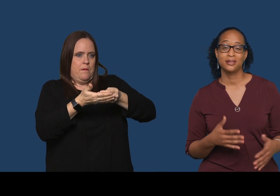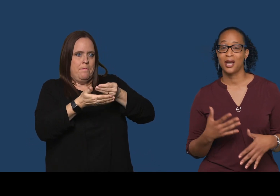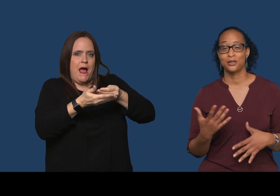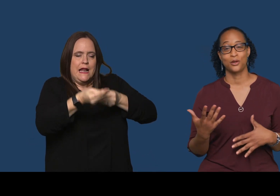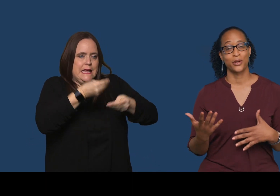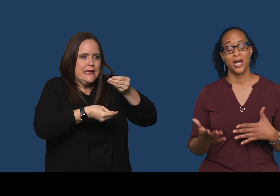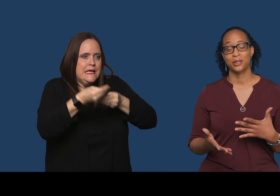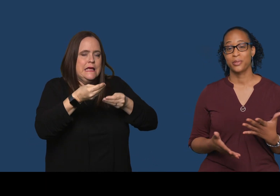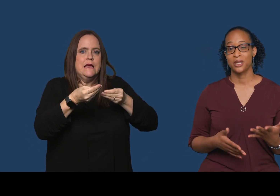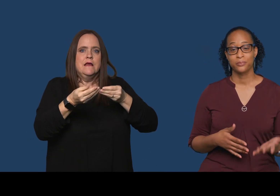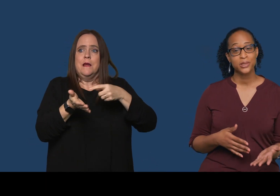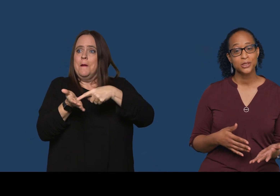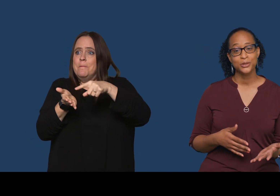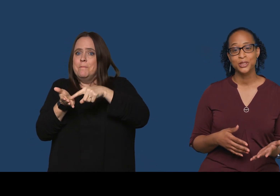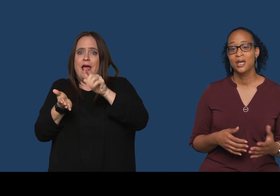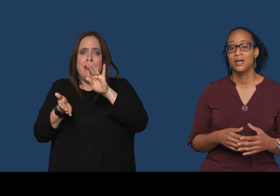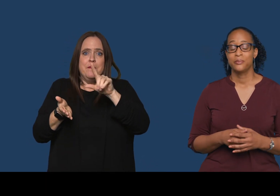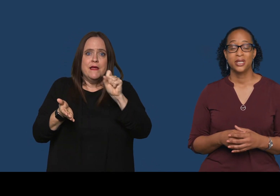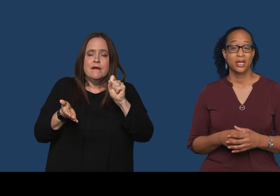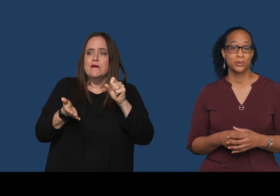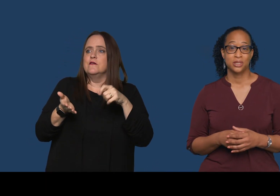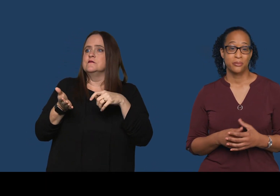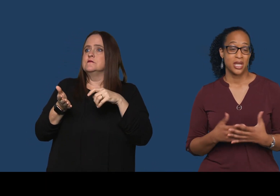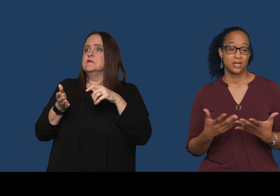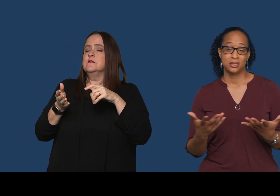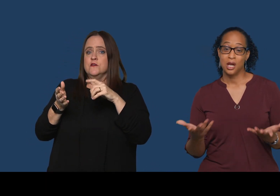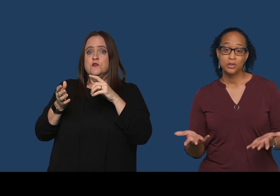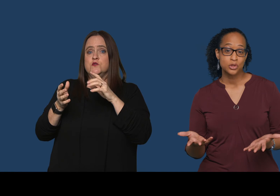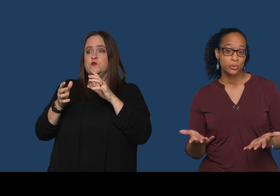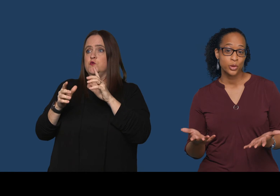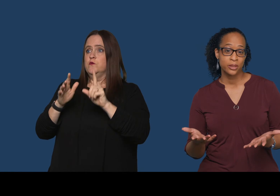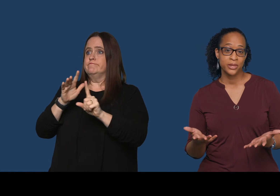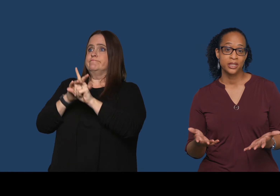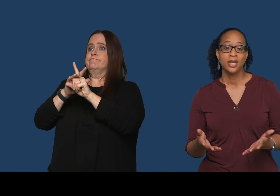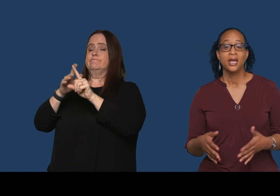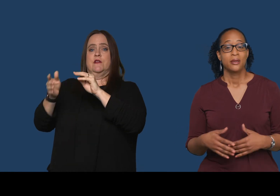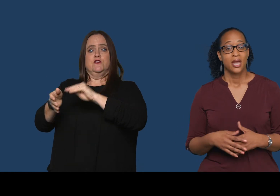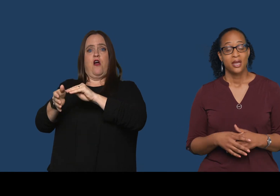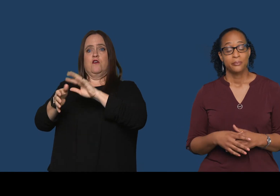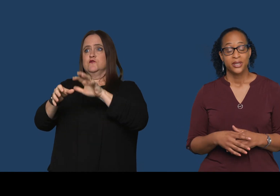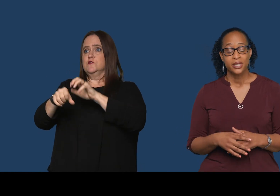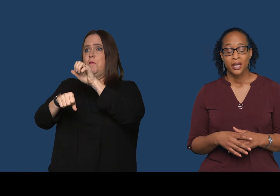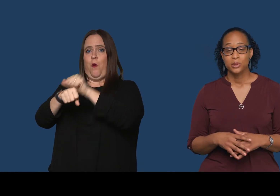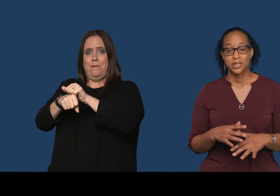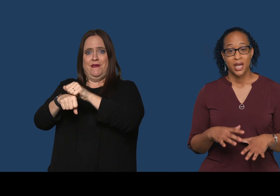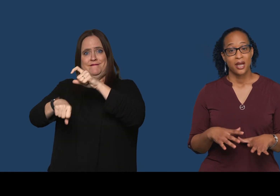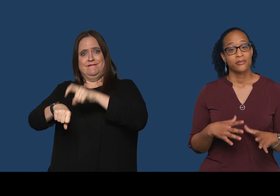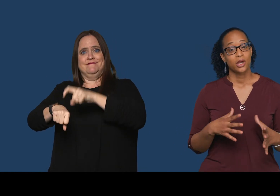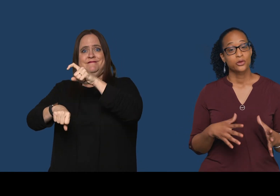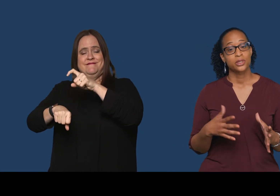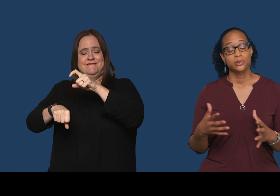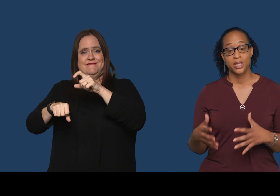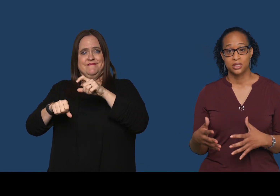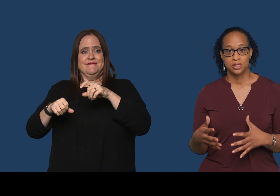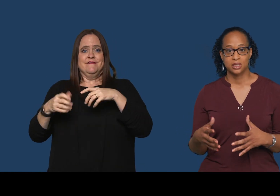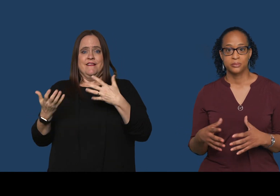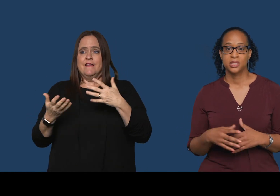not knowing how to pay bills, being able to make a doctor's appointment, and being able to have healthy relationships.